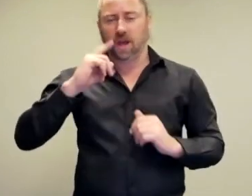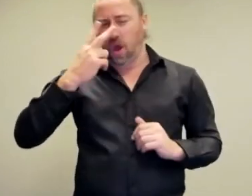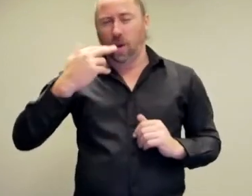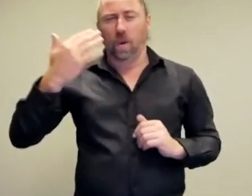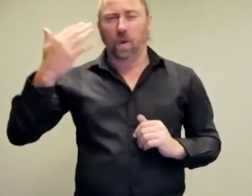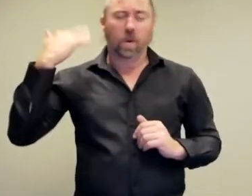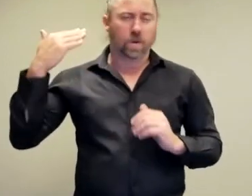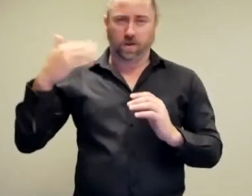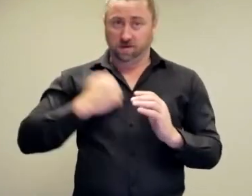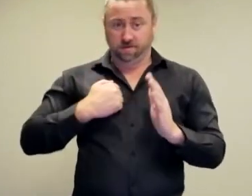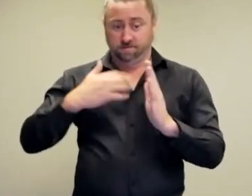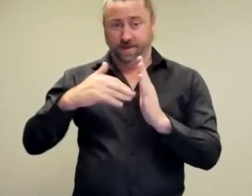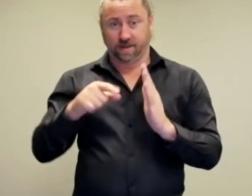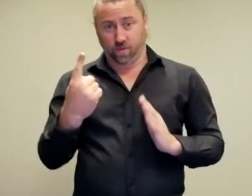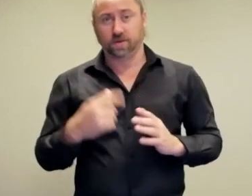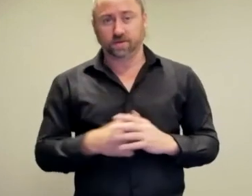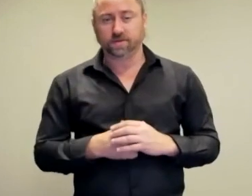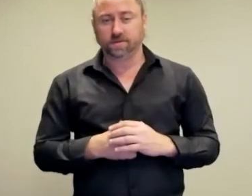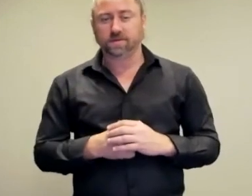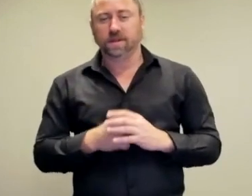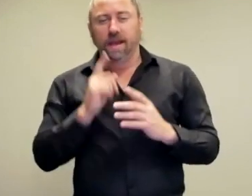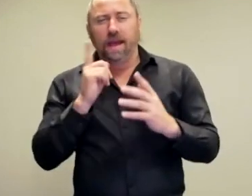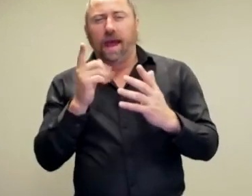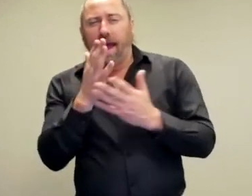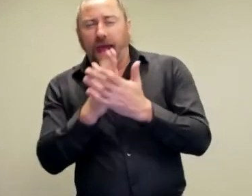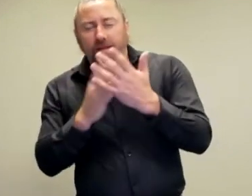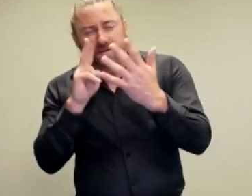a pool this was made during my third year of study at the